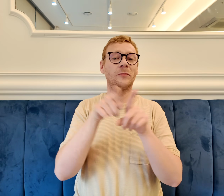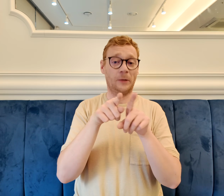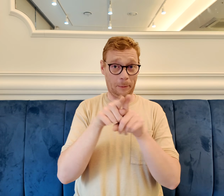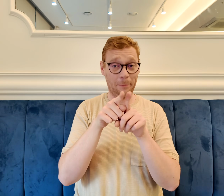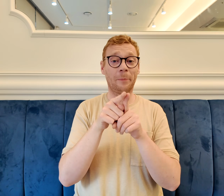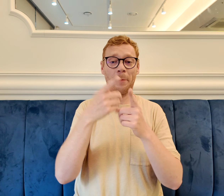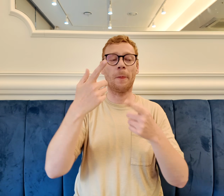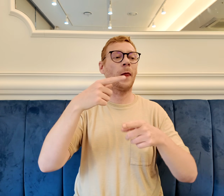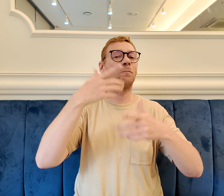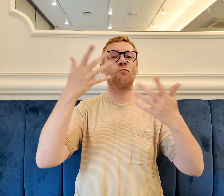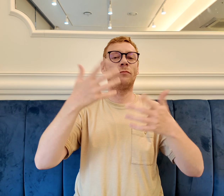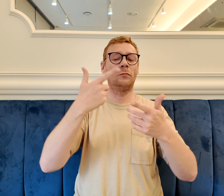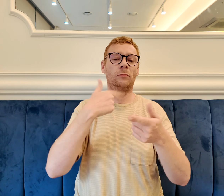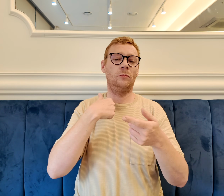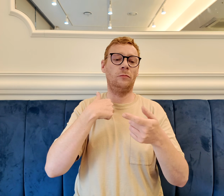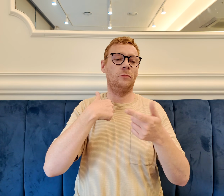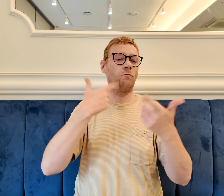Yes, I think it's similar.